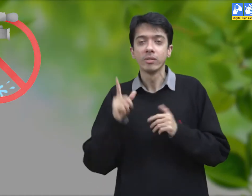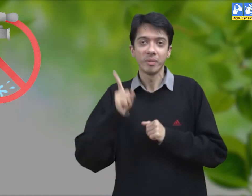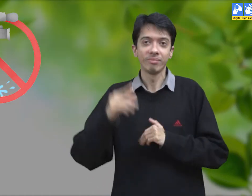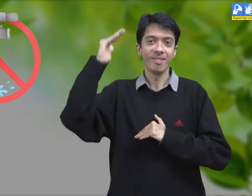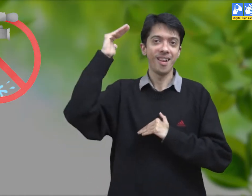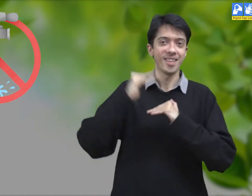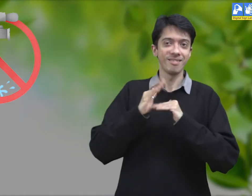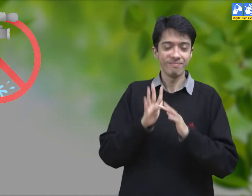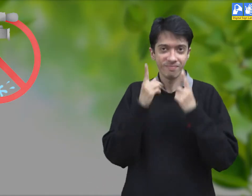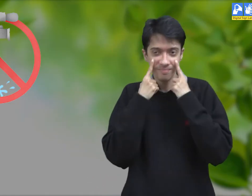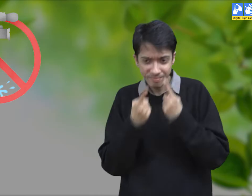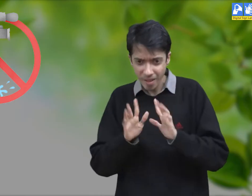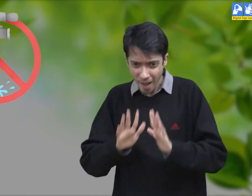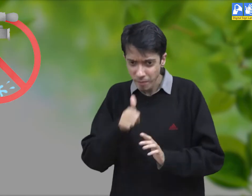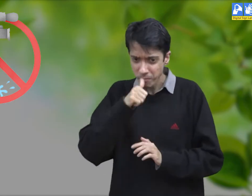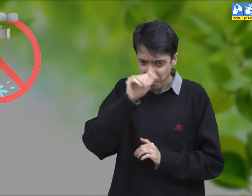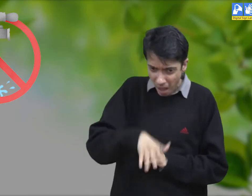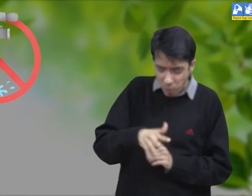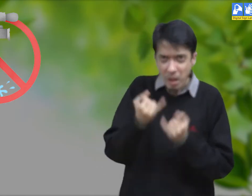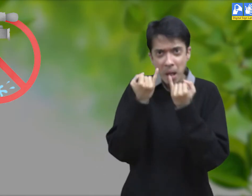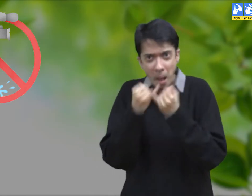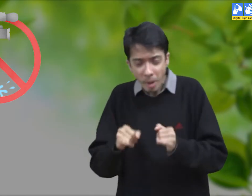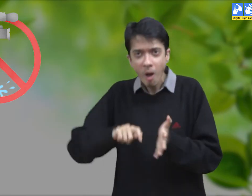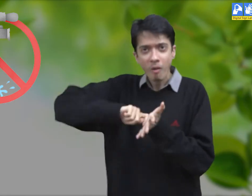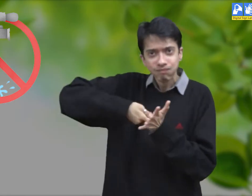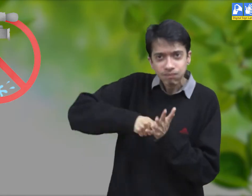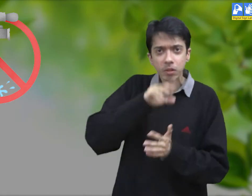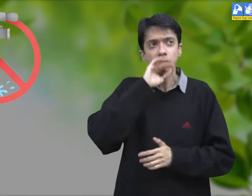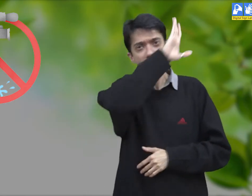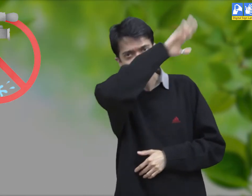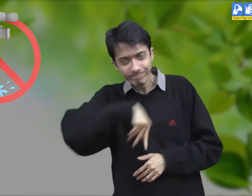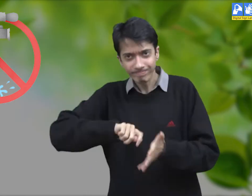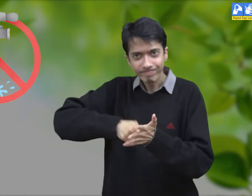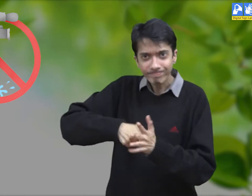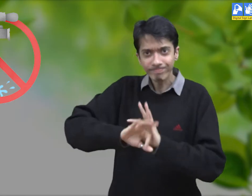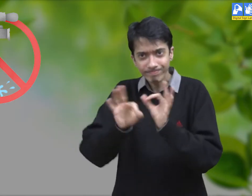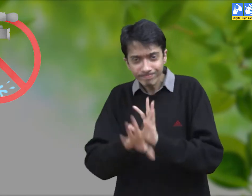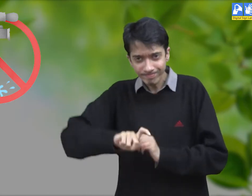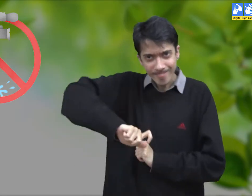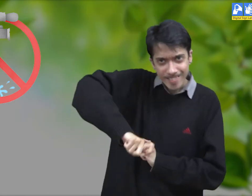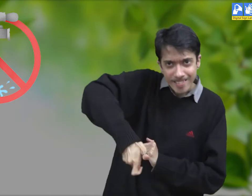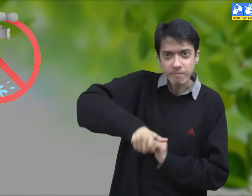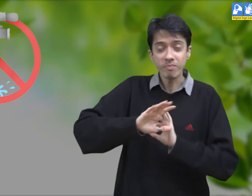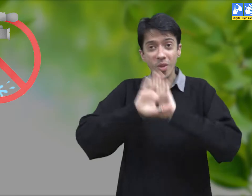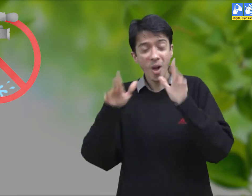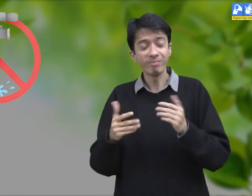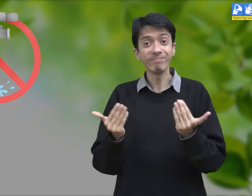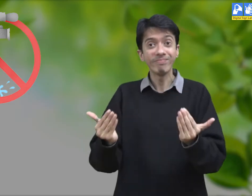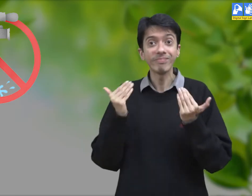We should be very careful by suing water and we should save and we should save it by repairing leaky taps.